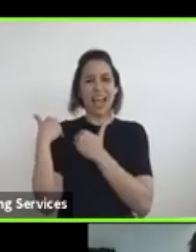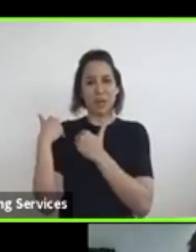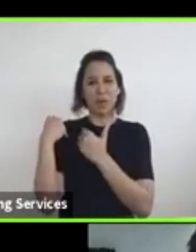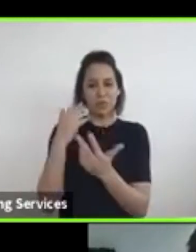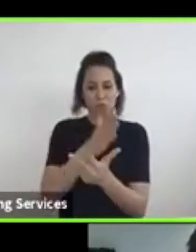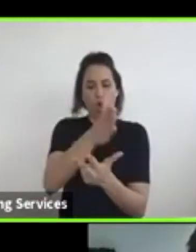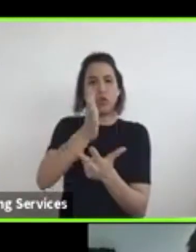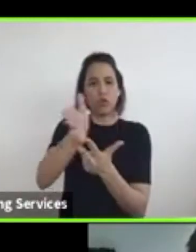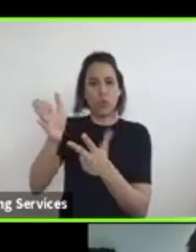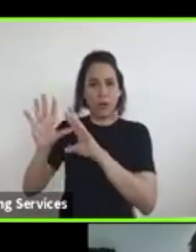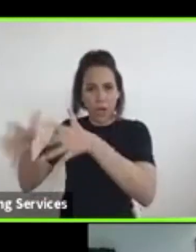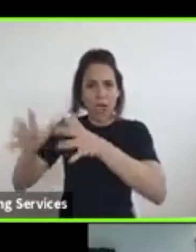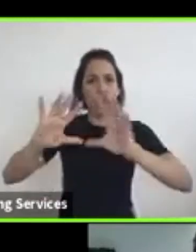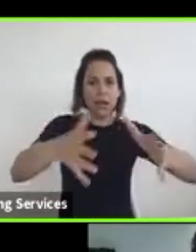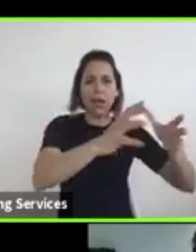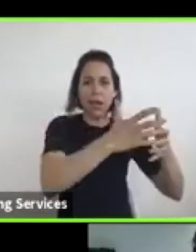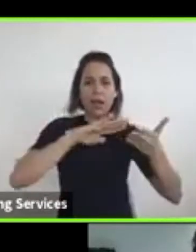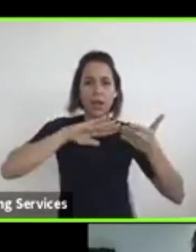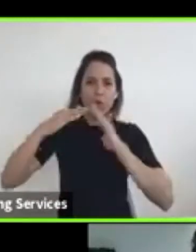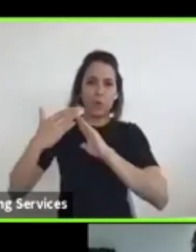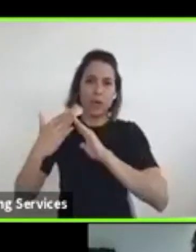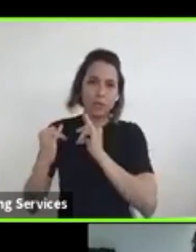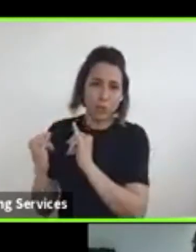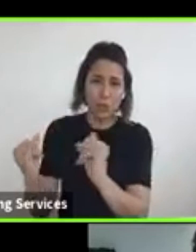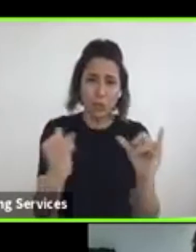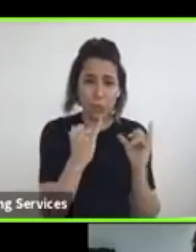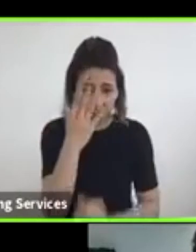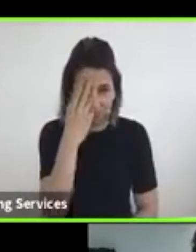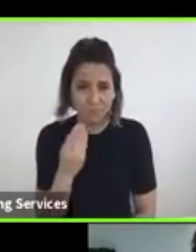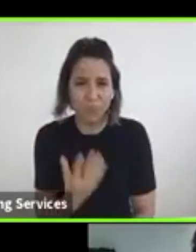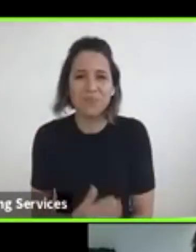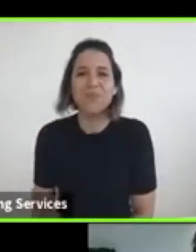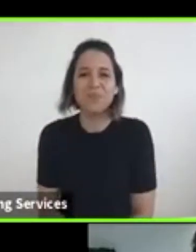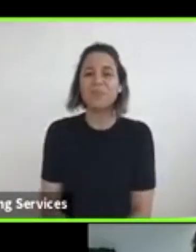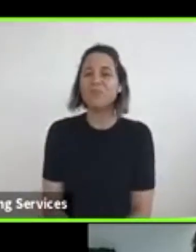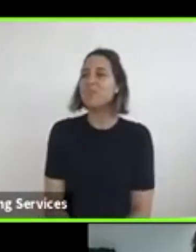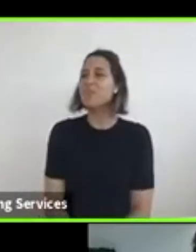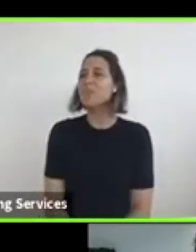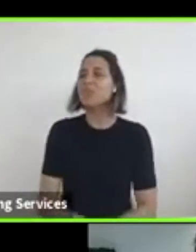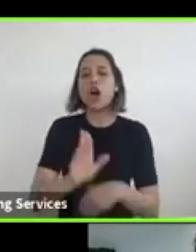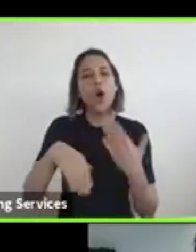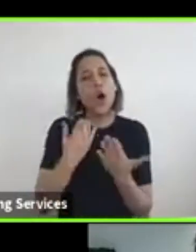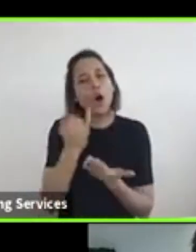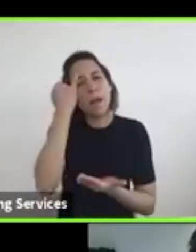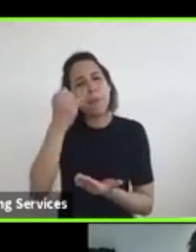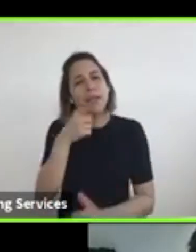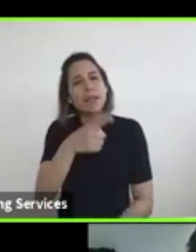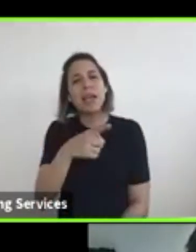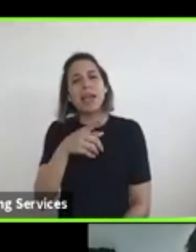I THINK THE IDEA, OF -- THAT YOU WERE SAYING, ALEJANDRA, IN YOUR OPENING REMARKS